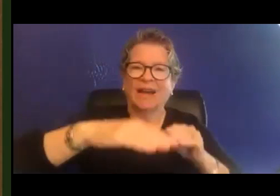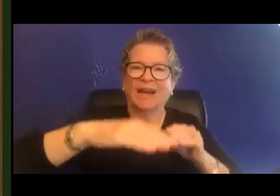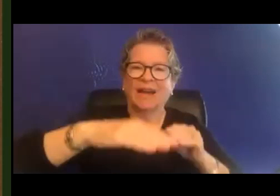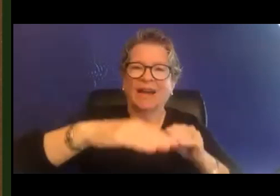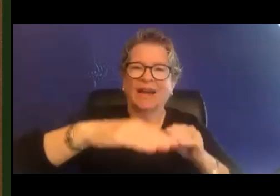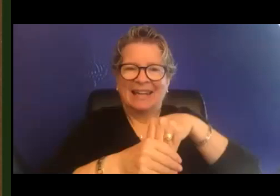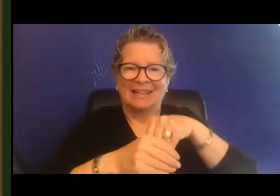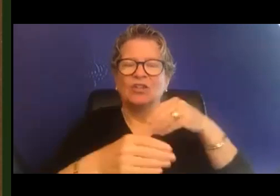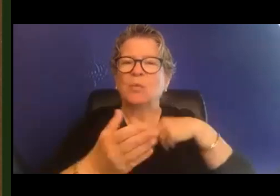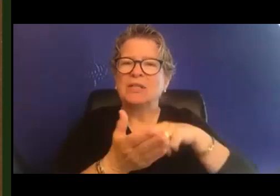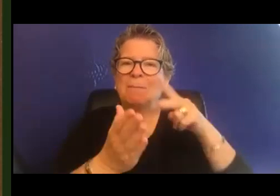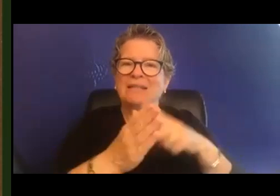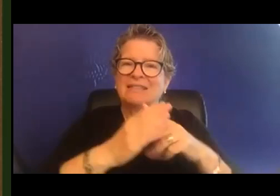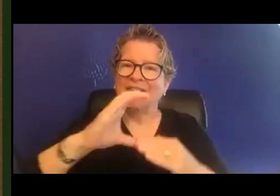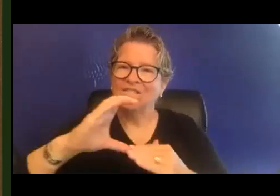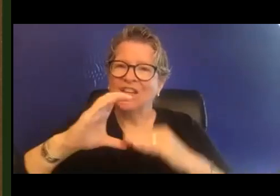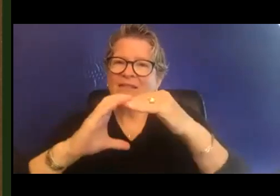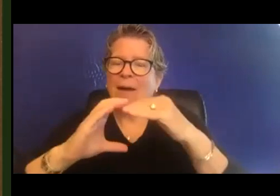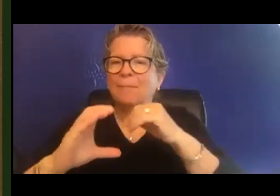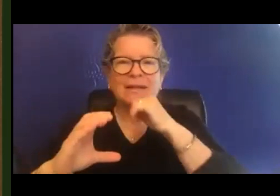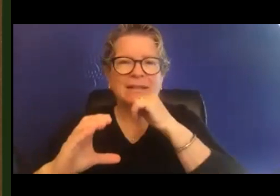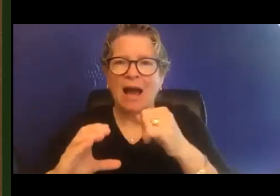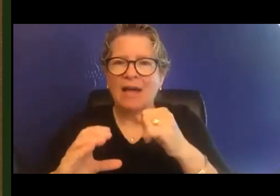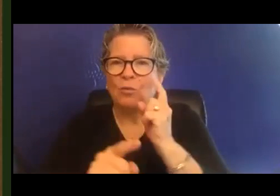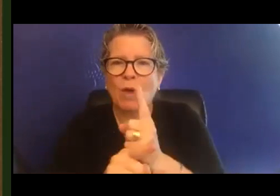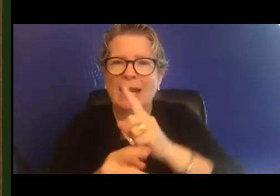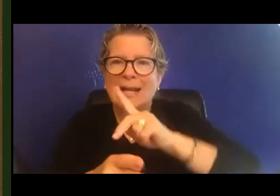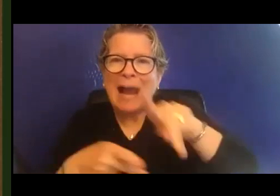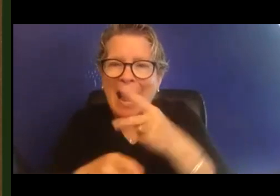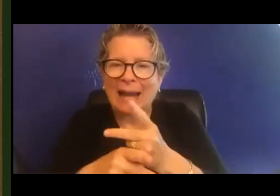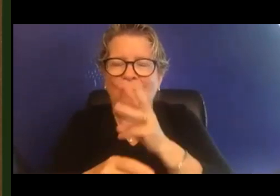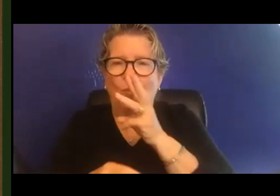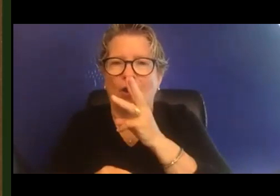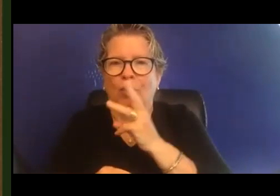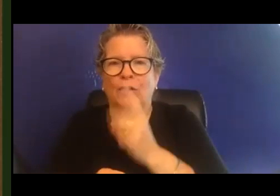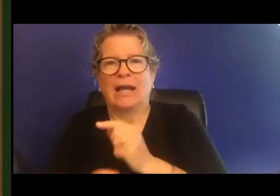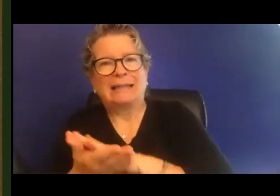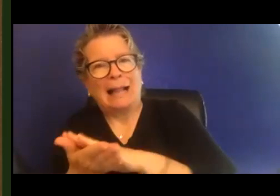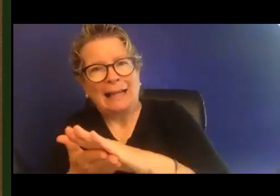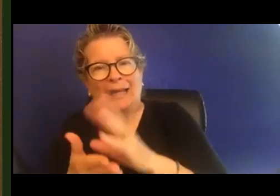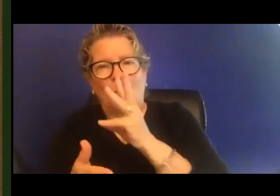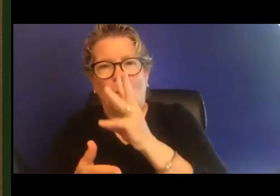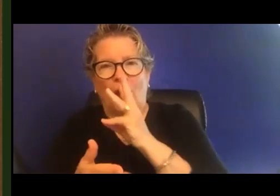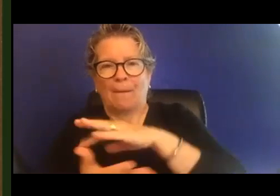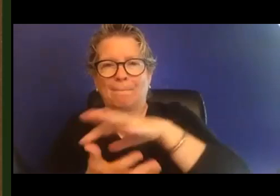not actually wastewater. Leaky sewers are not just taking up space in pipes, there is